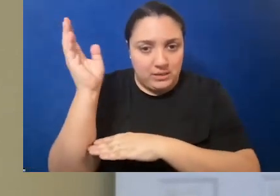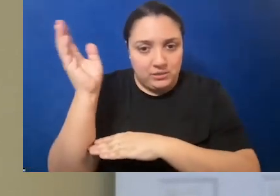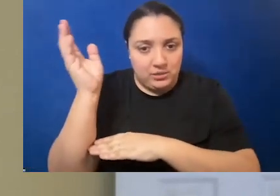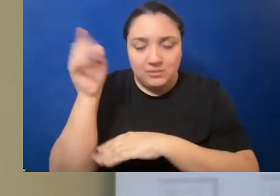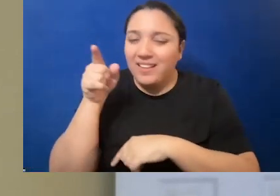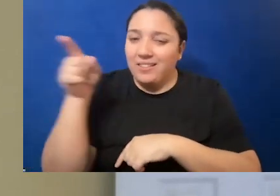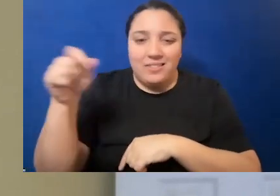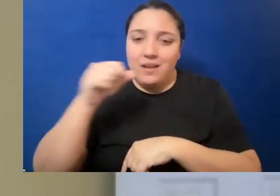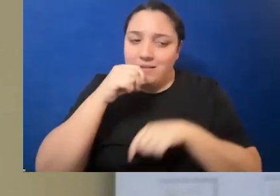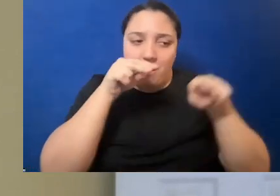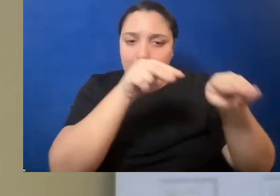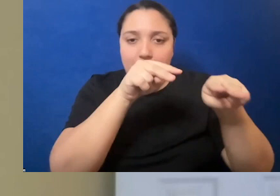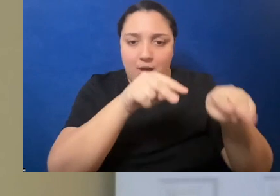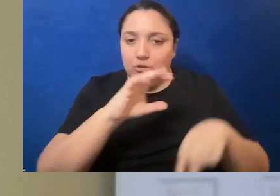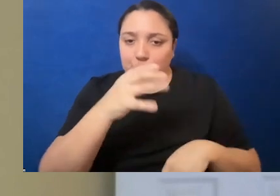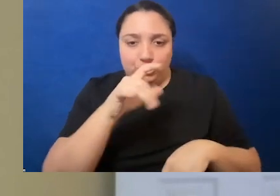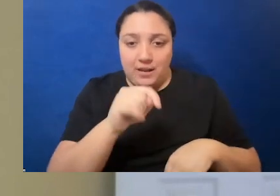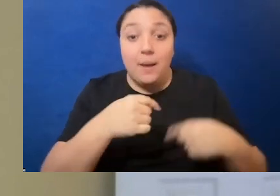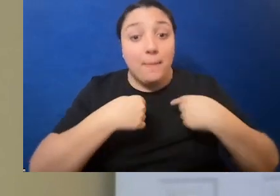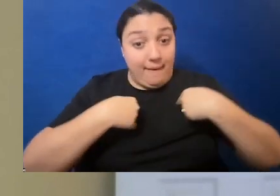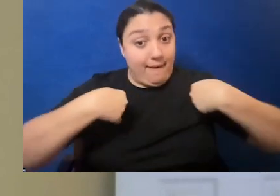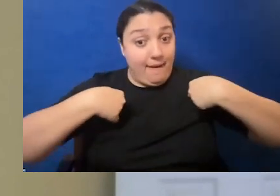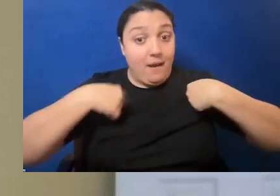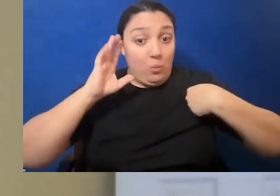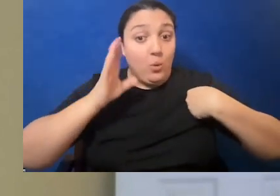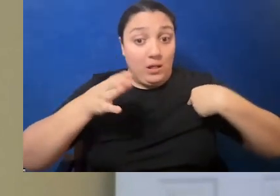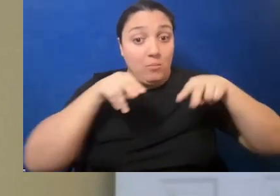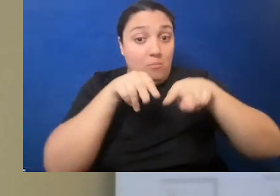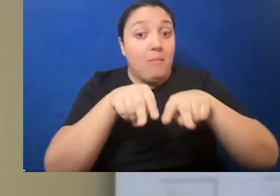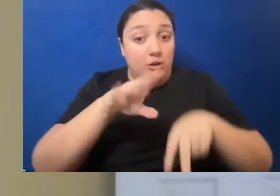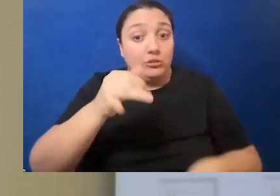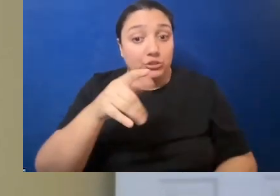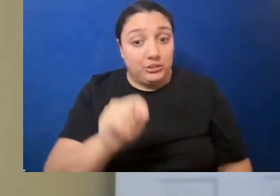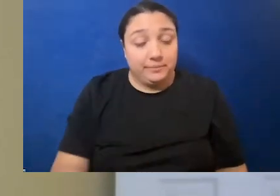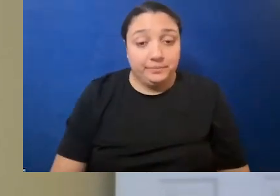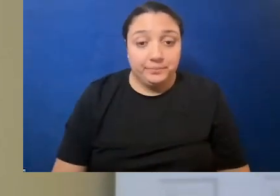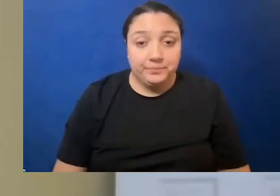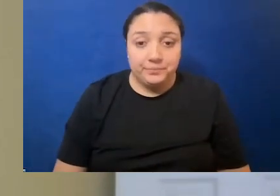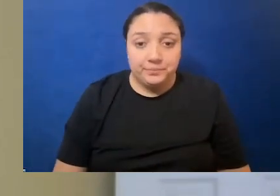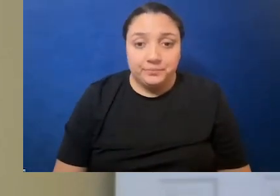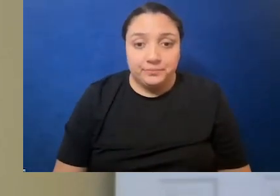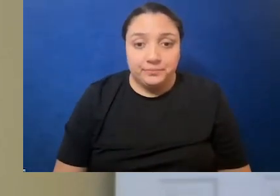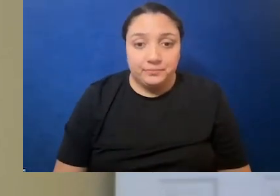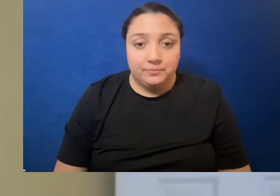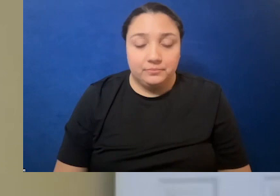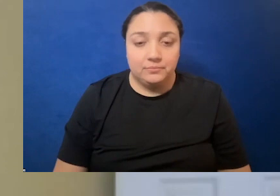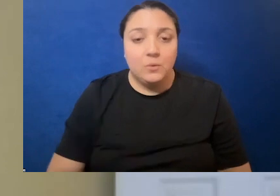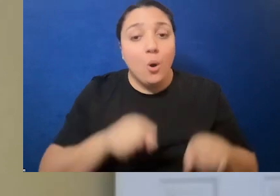LIKELY NOT BE MONITORING THE CHAT. HOWEVER, I WILL BE MONITORING THE CHAT.